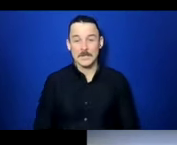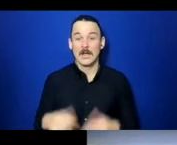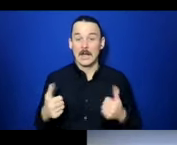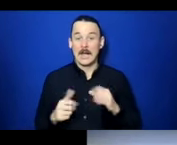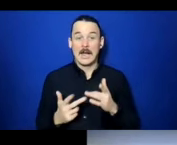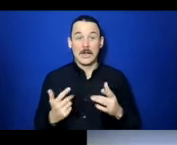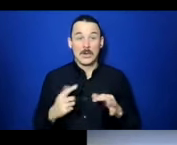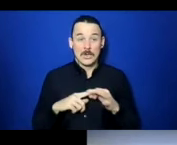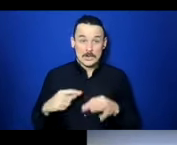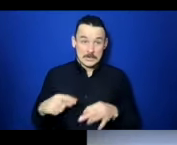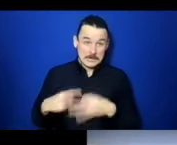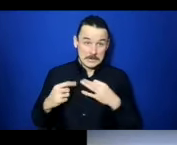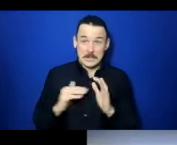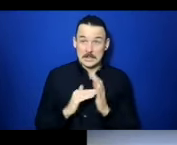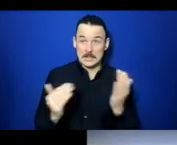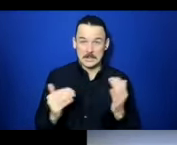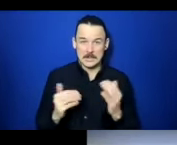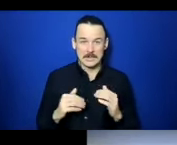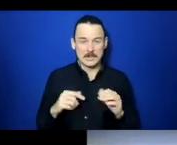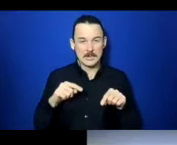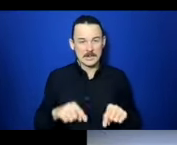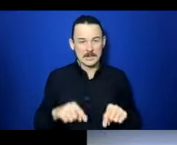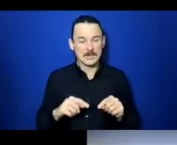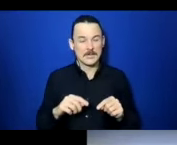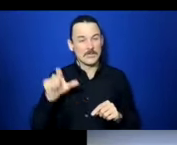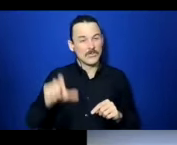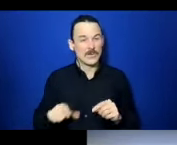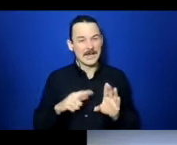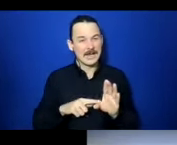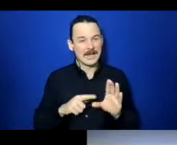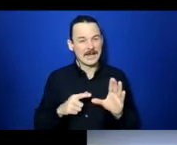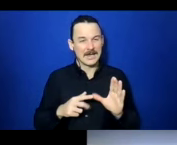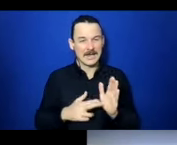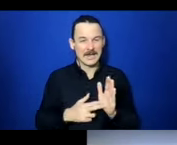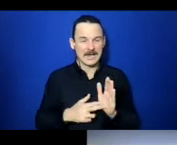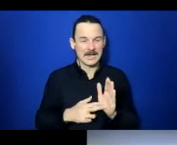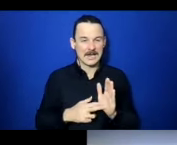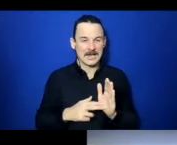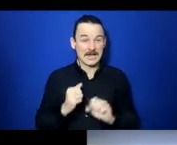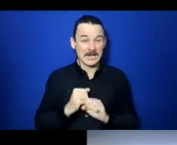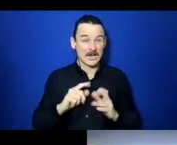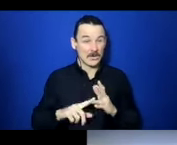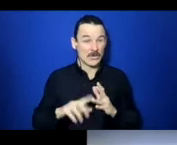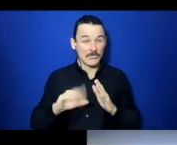This is Yangbo from New York asked, what do you find as the most critical barriers to overcome